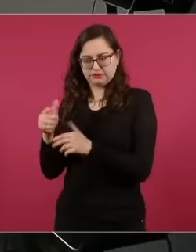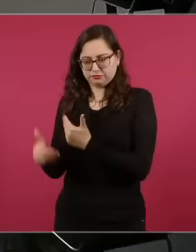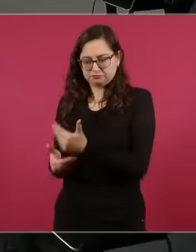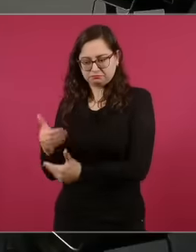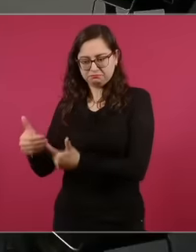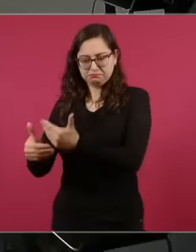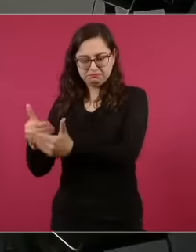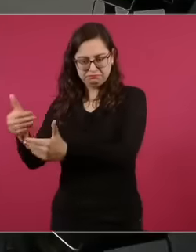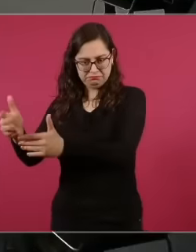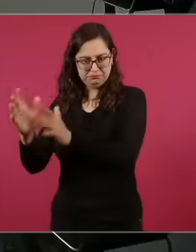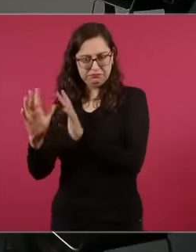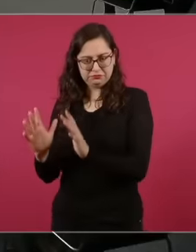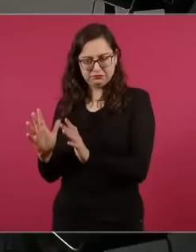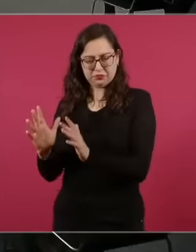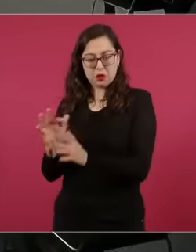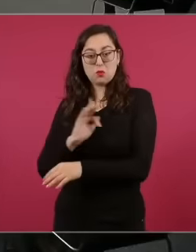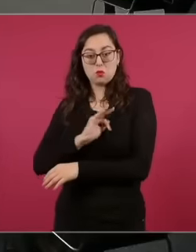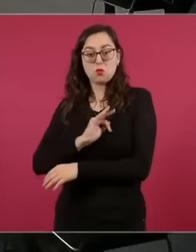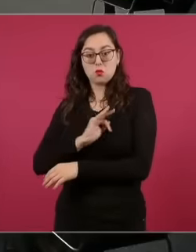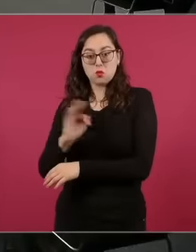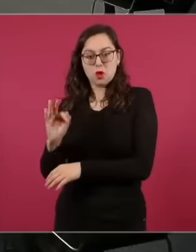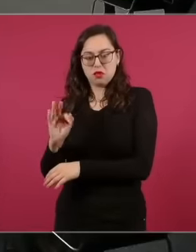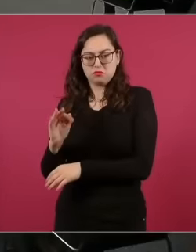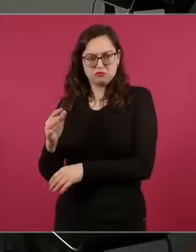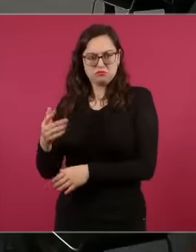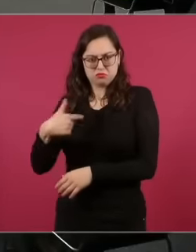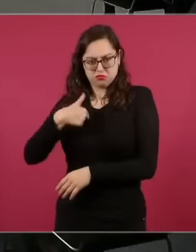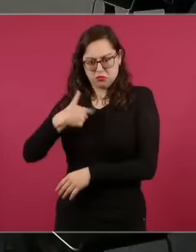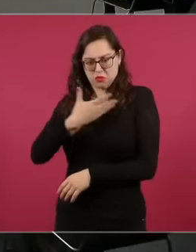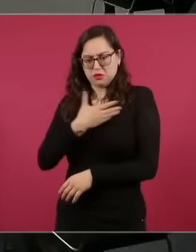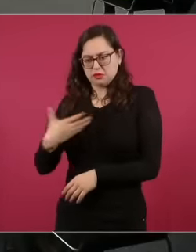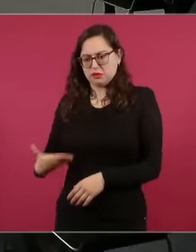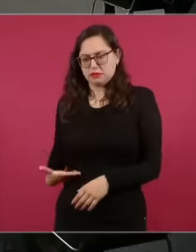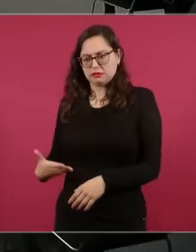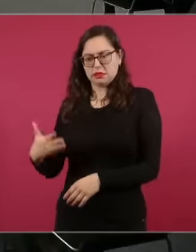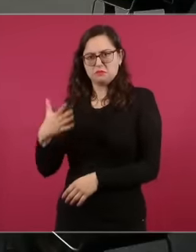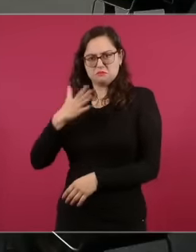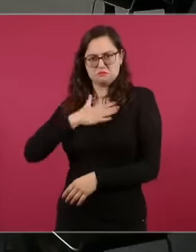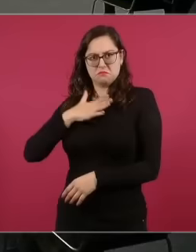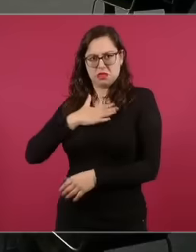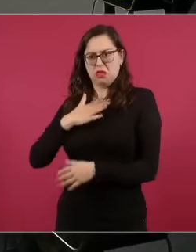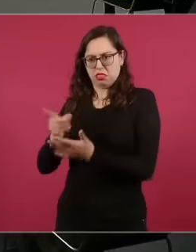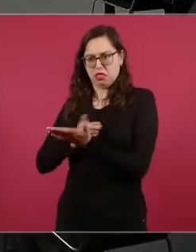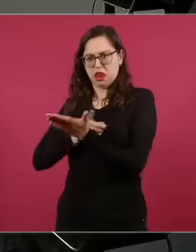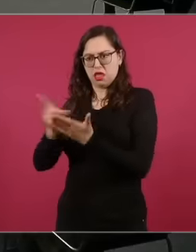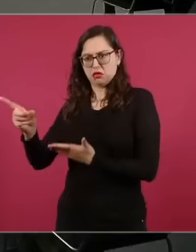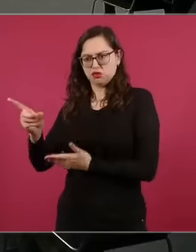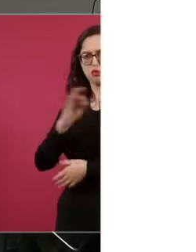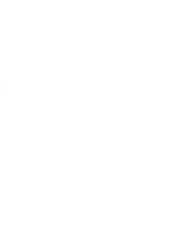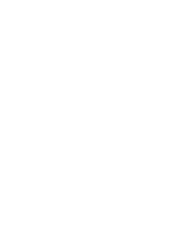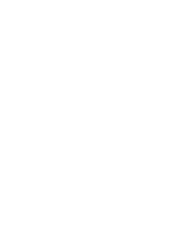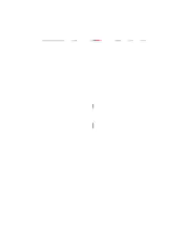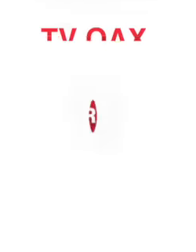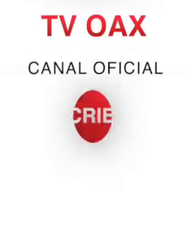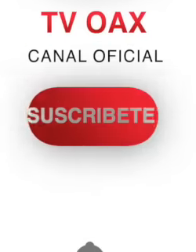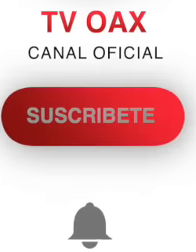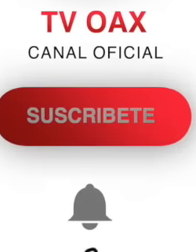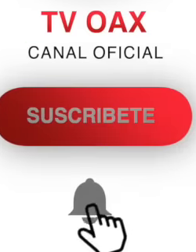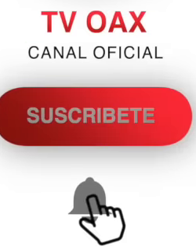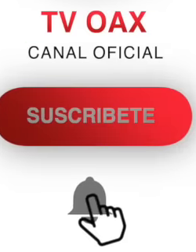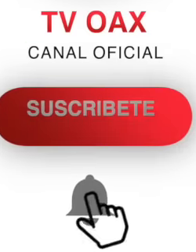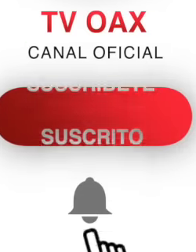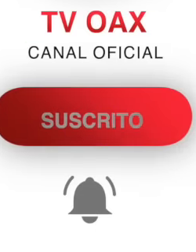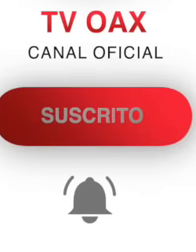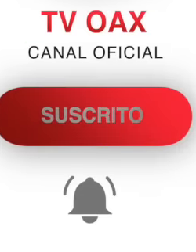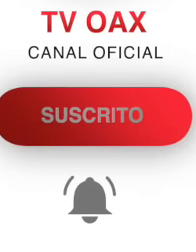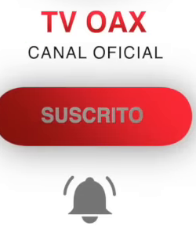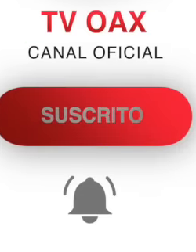completely legal procedure the president has the power to present initiatives to